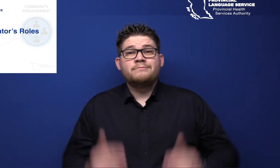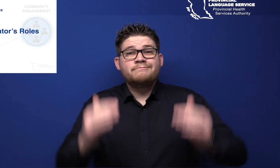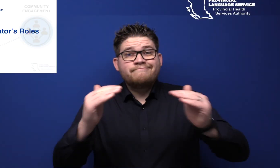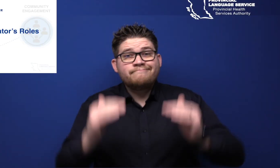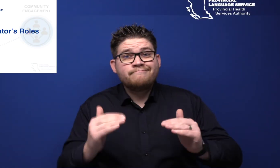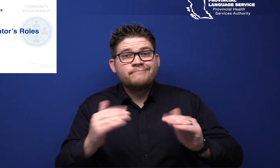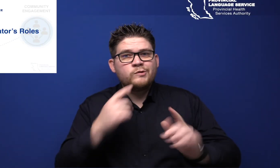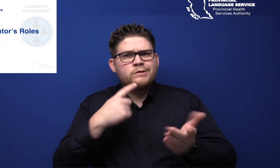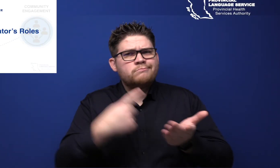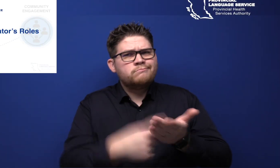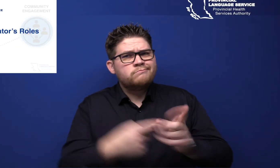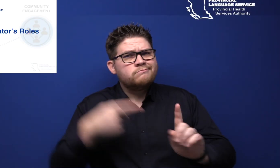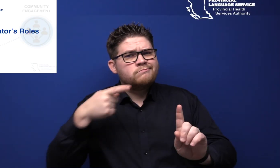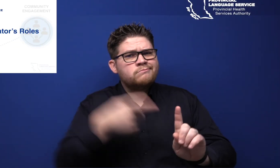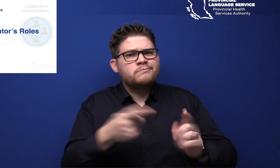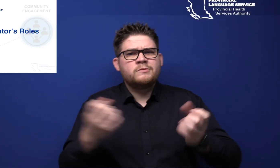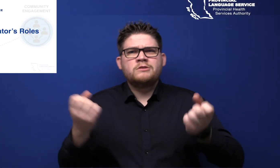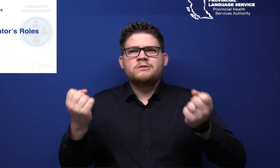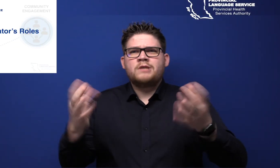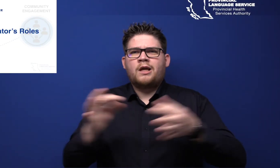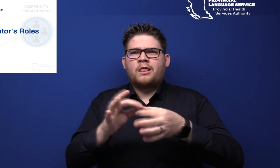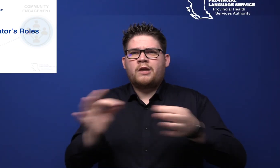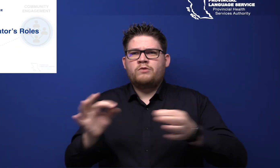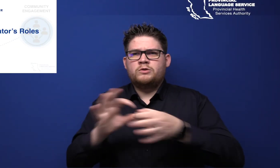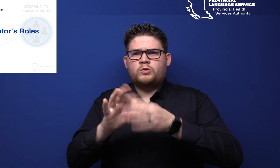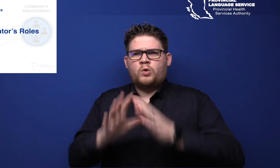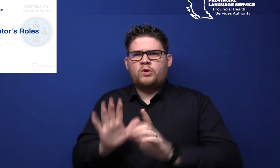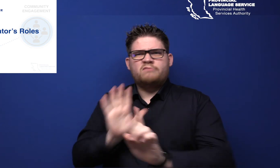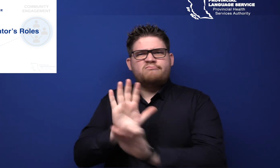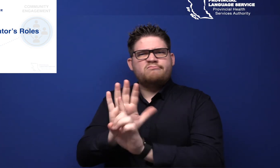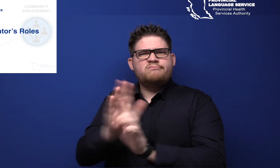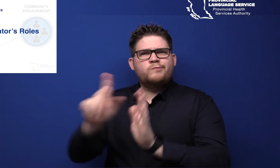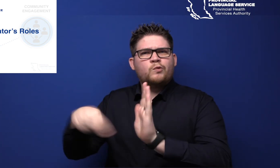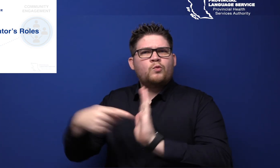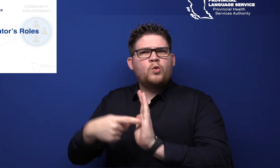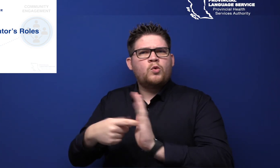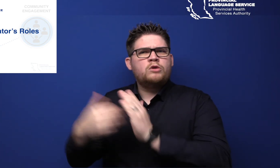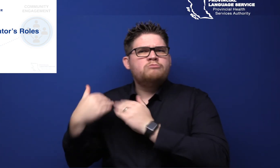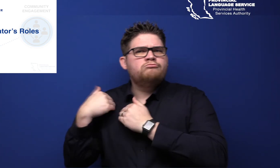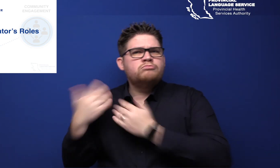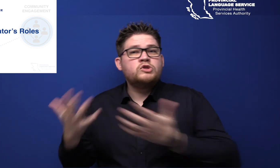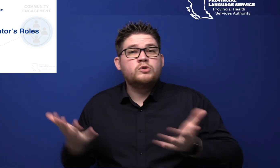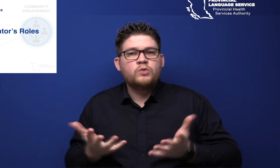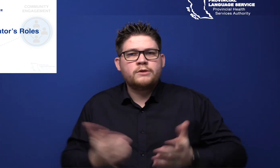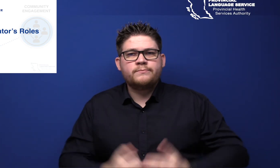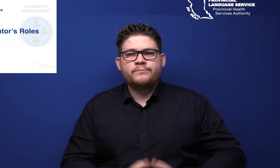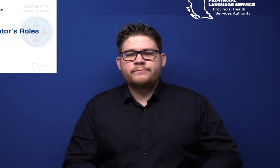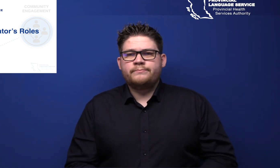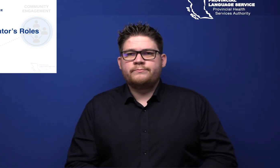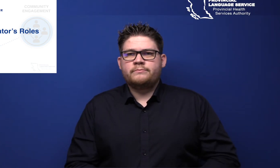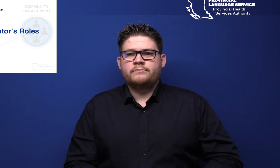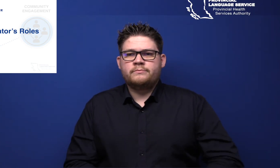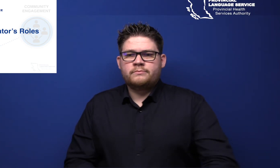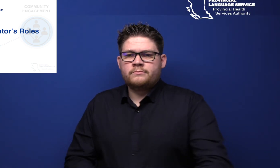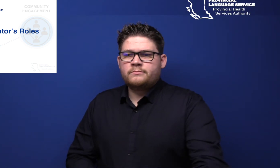MOVING ON TO THE ROLE OF THE SIGN LANGUAGE COORDINATOR.